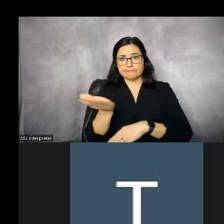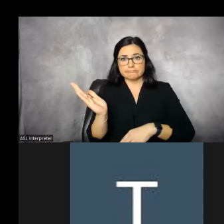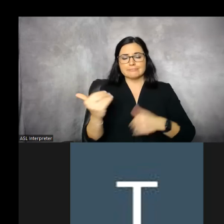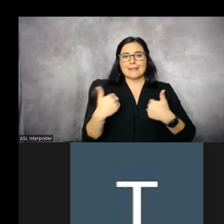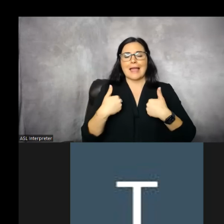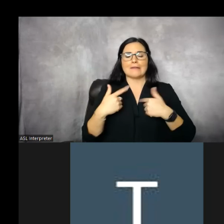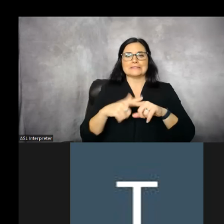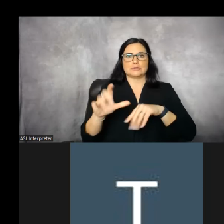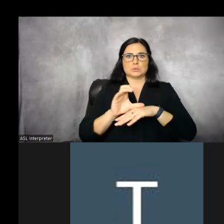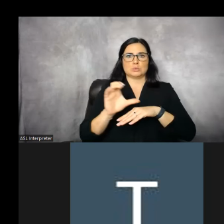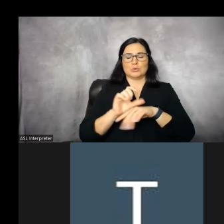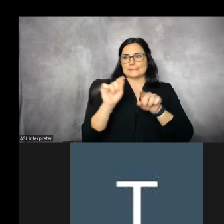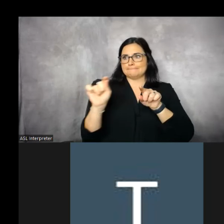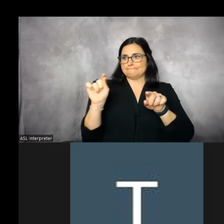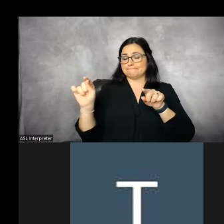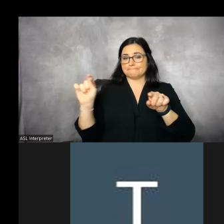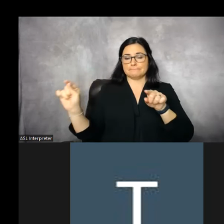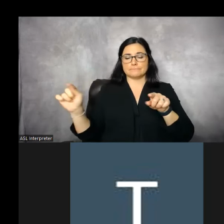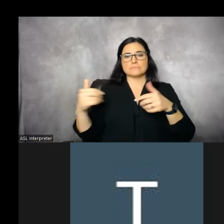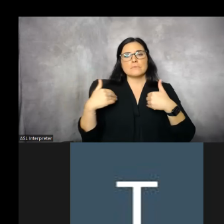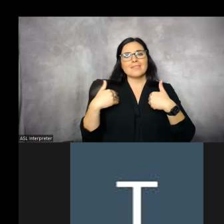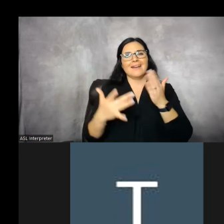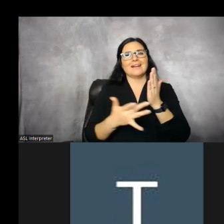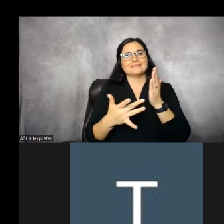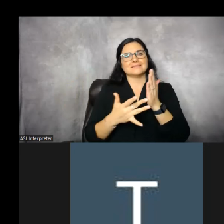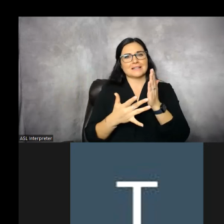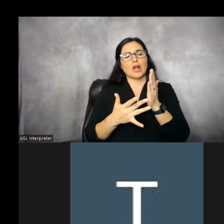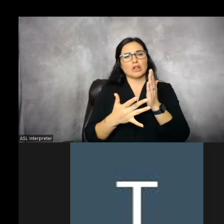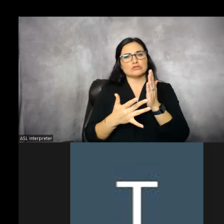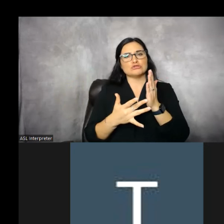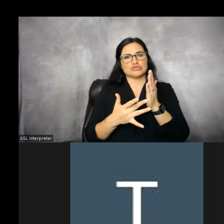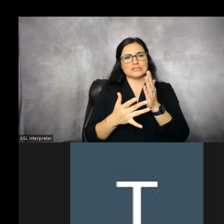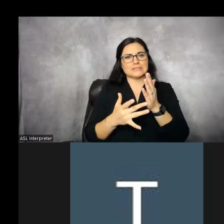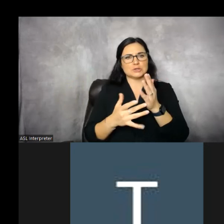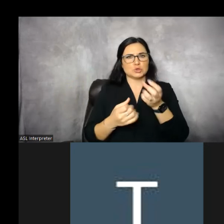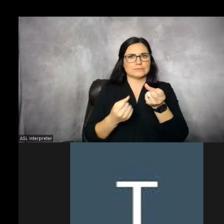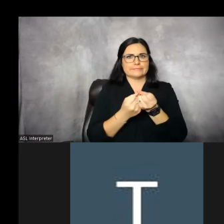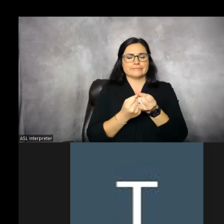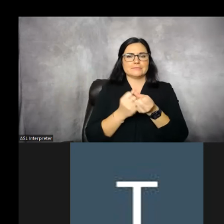of computers that have assisted technology installed on it? Yes.